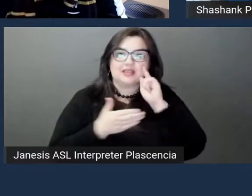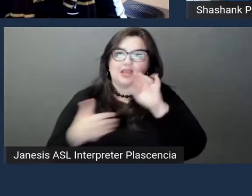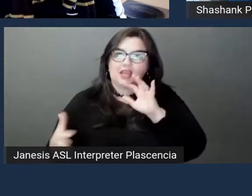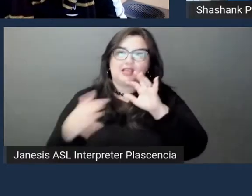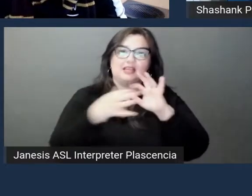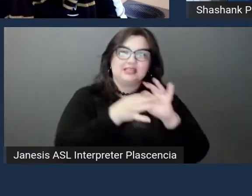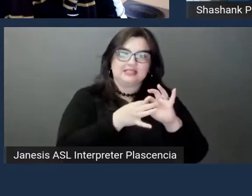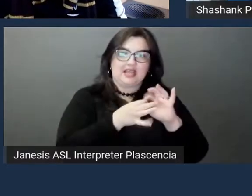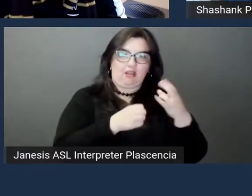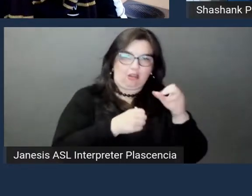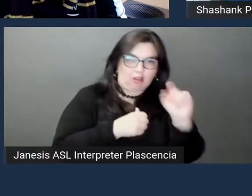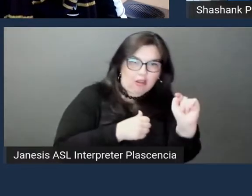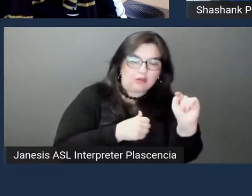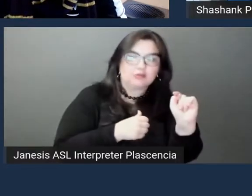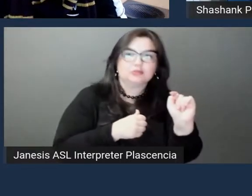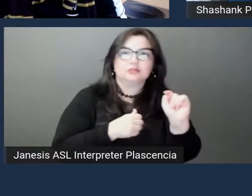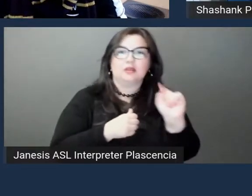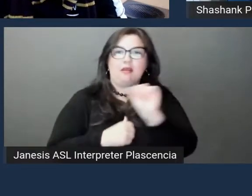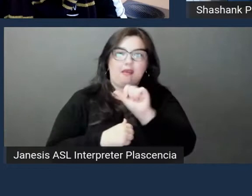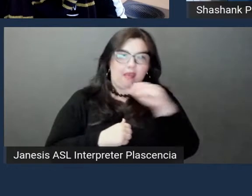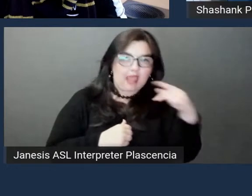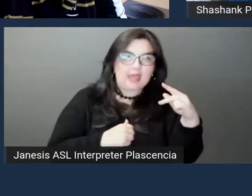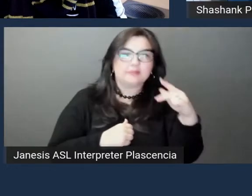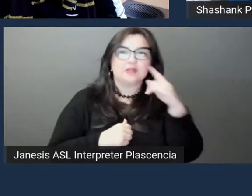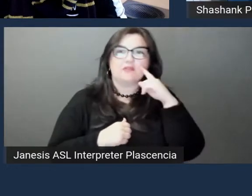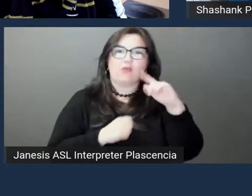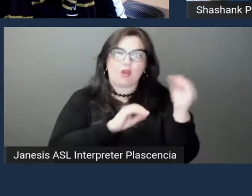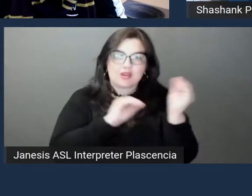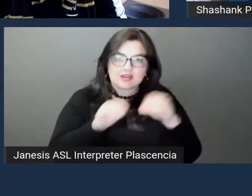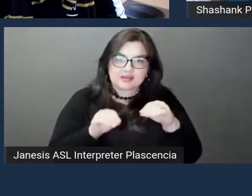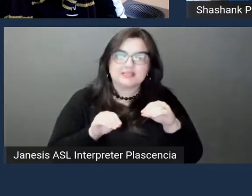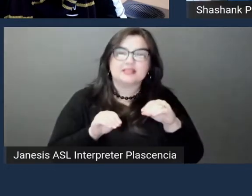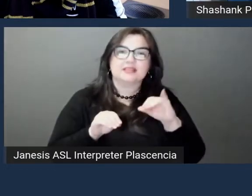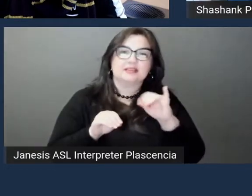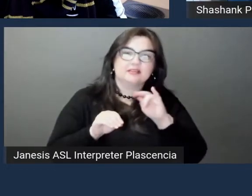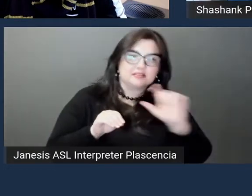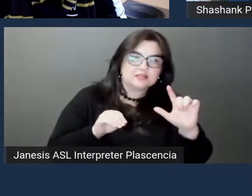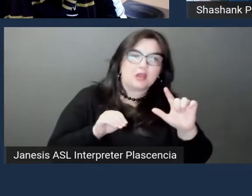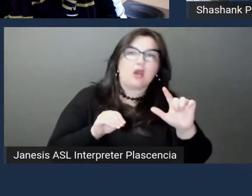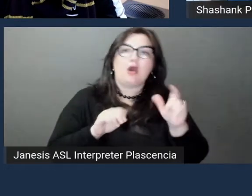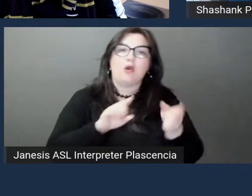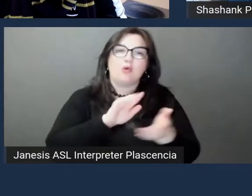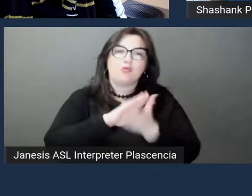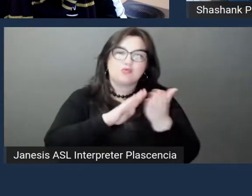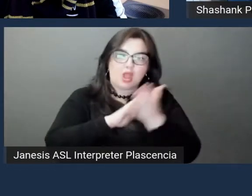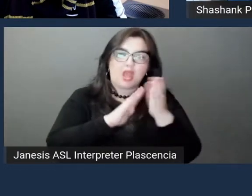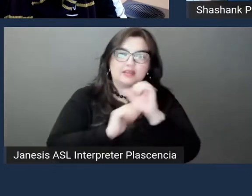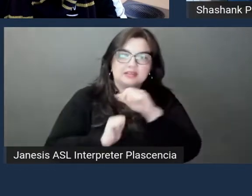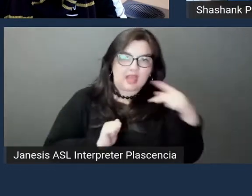or application require an NH and install it, as well as running applications that require elevate privilege.